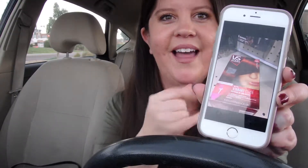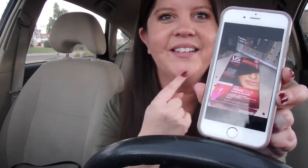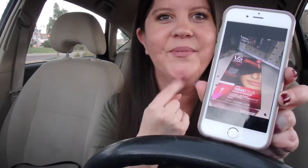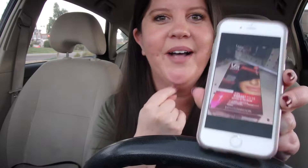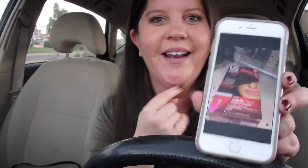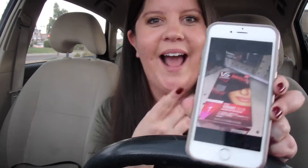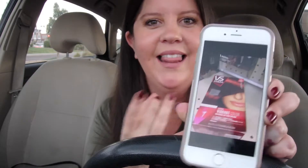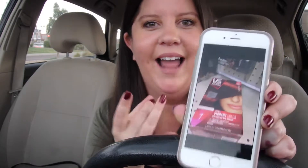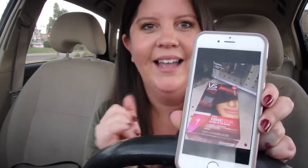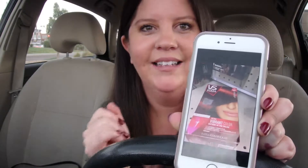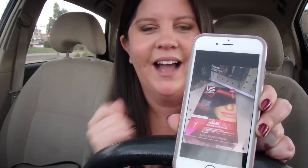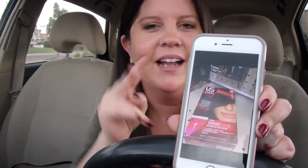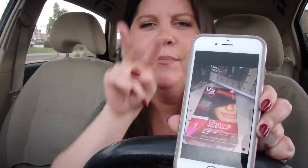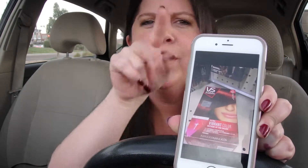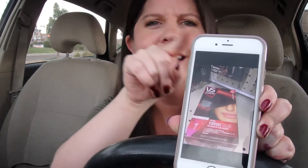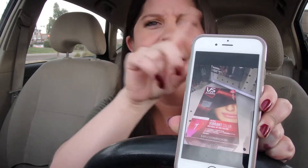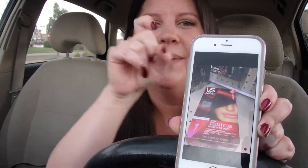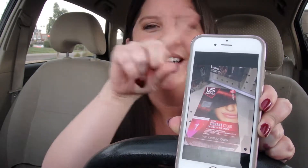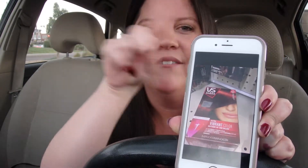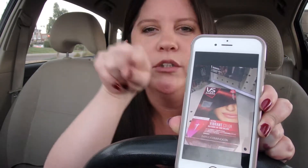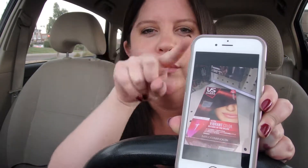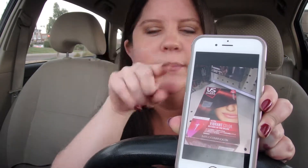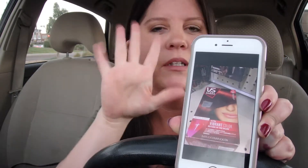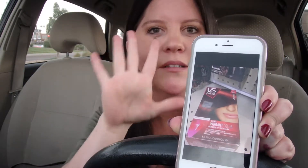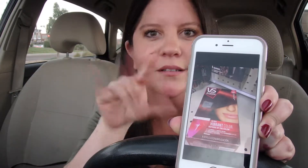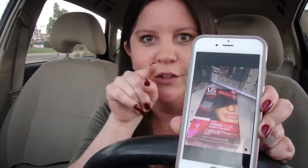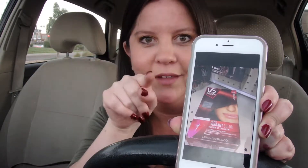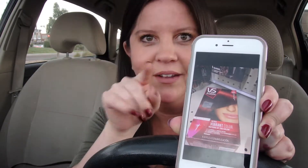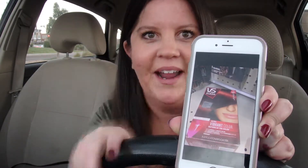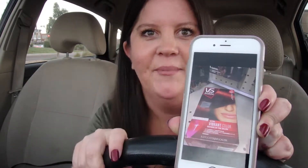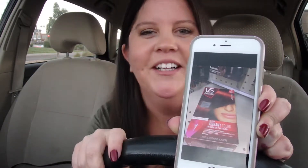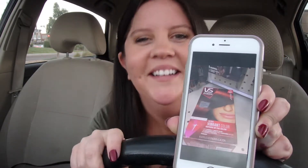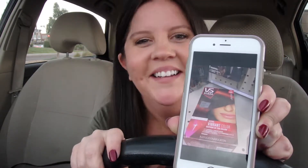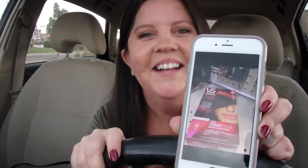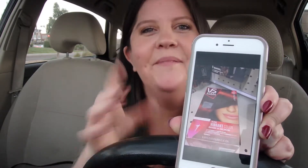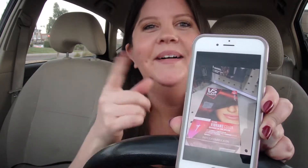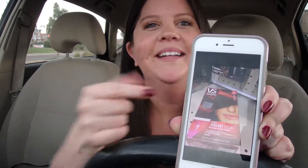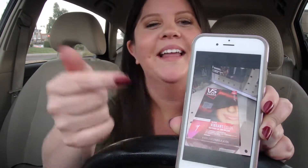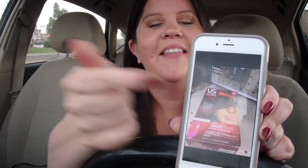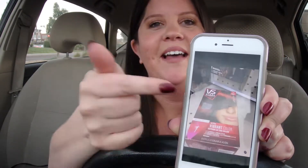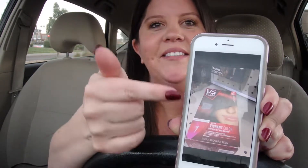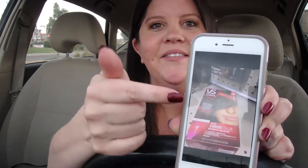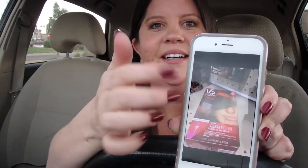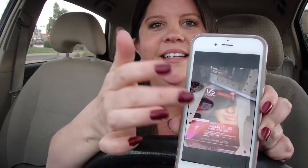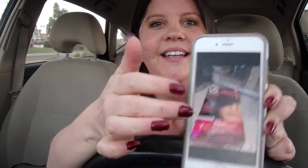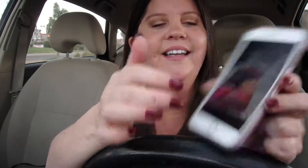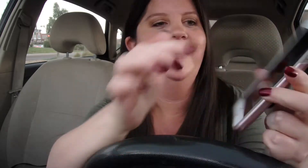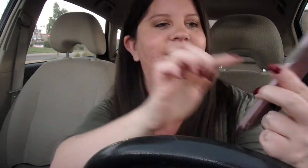That's the red I like I keep looking at that Because I have a screen and need to look at the camera But that's the one